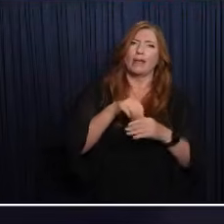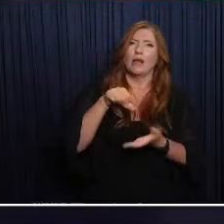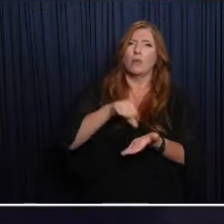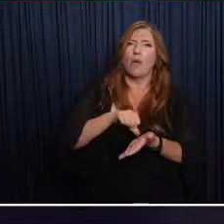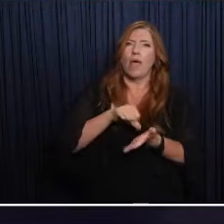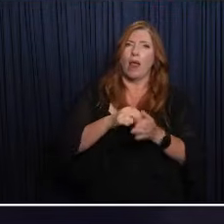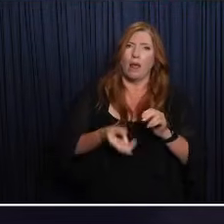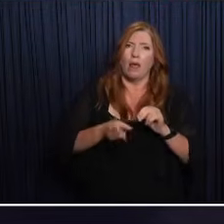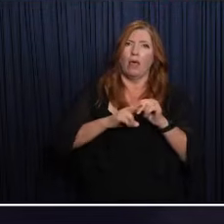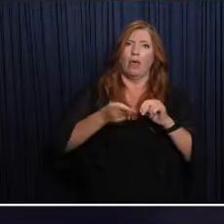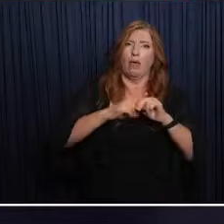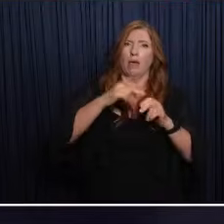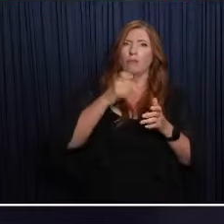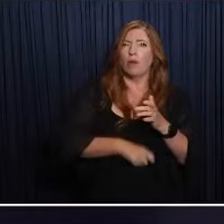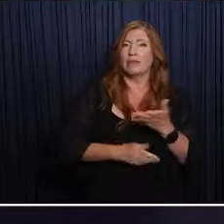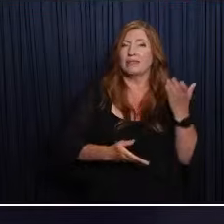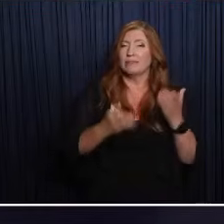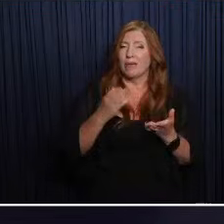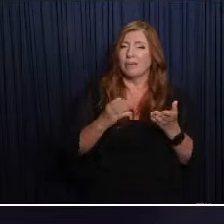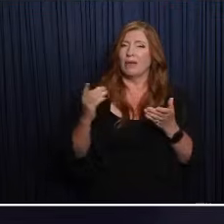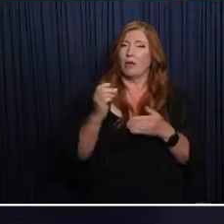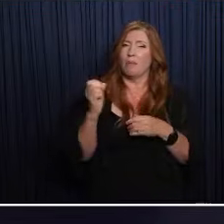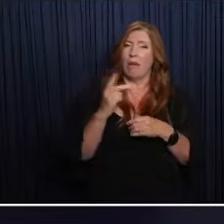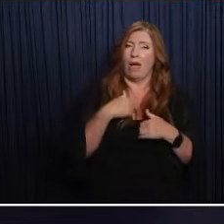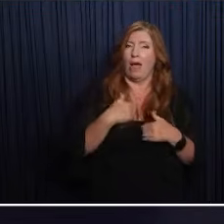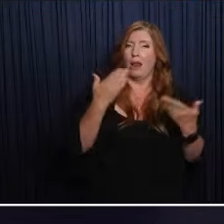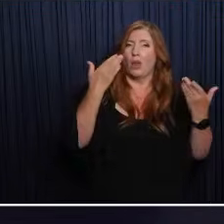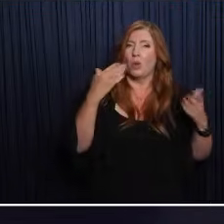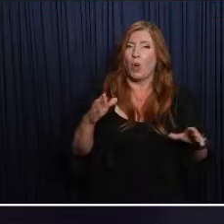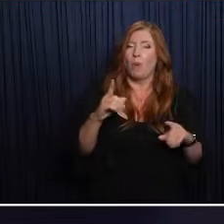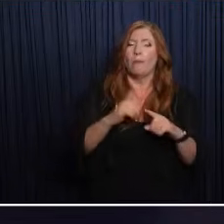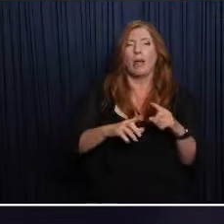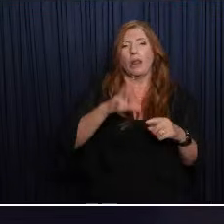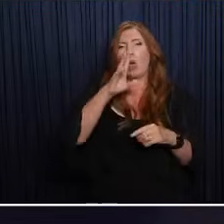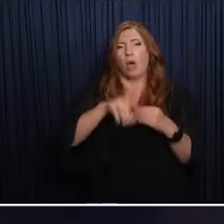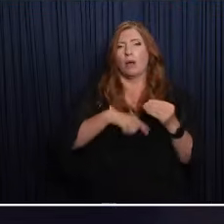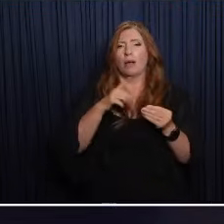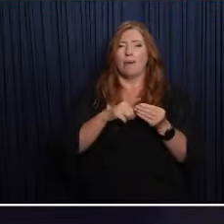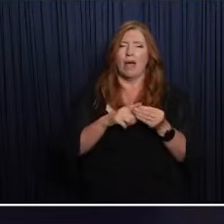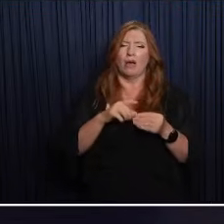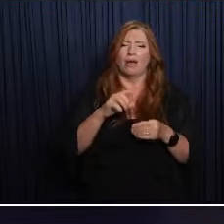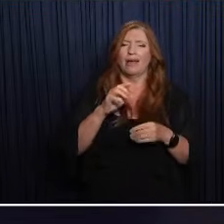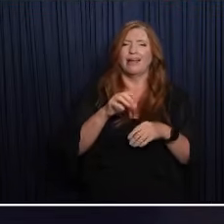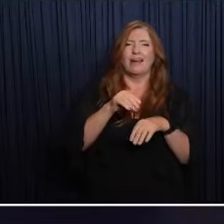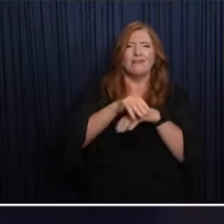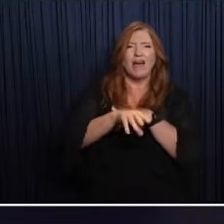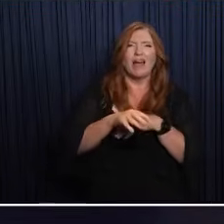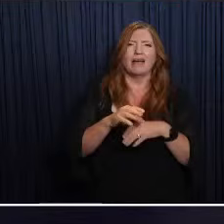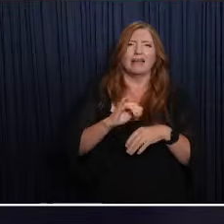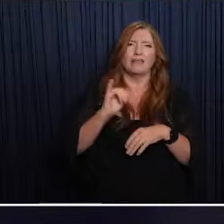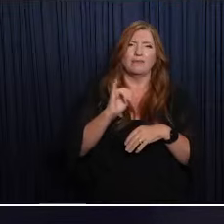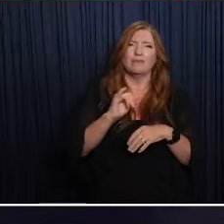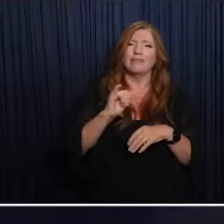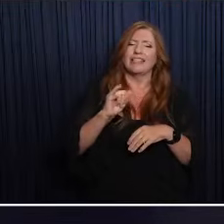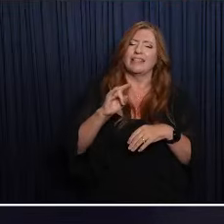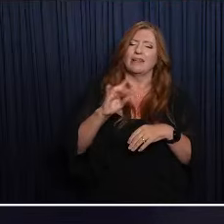TRUMP ADMINISTRATION WAS SUPPOSED TO FIX THAT. PEOPLE HAVE CONNECTED TO THE WAR OF IRAN CONNECTED TO SOME PRICES.